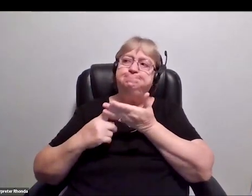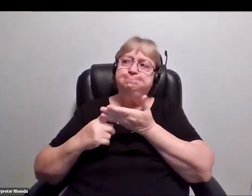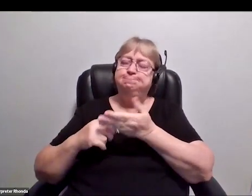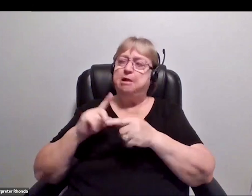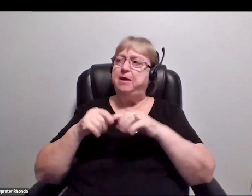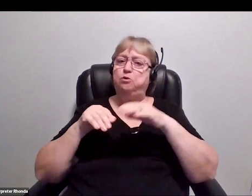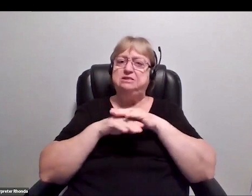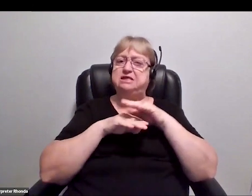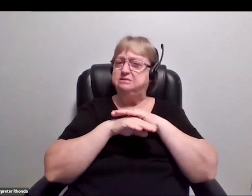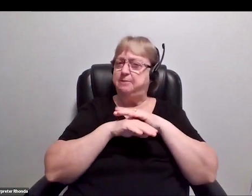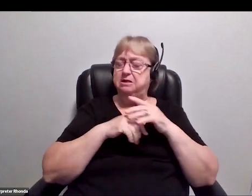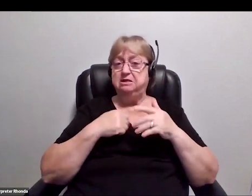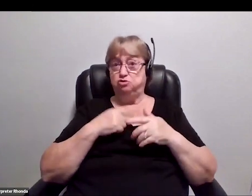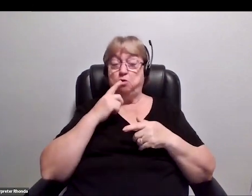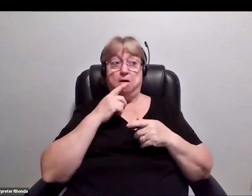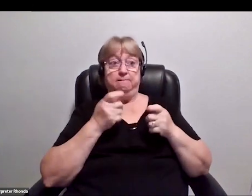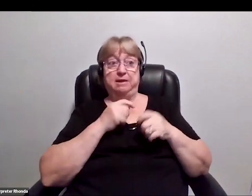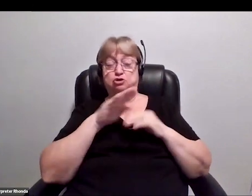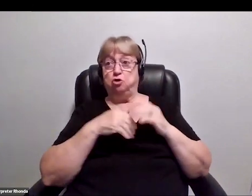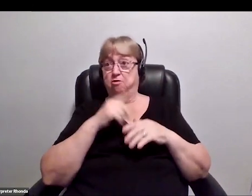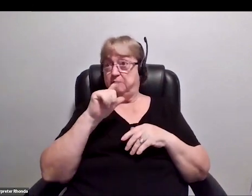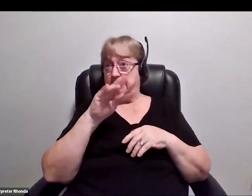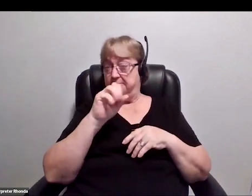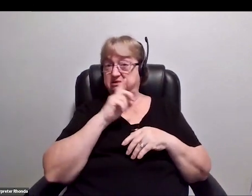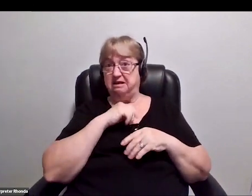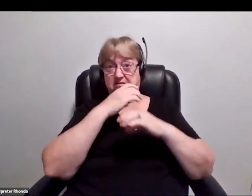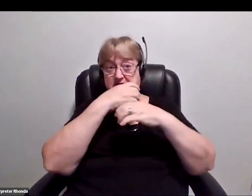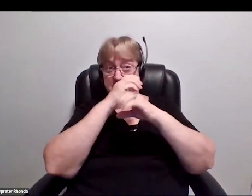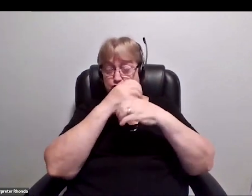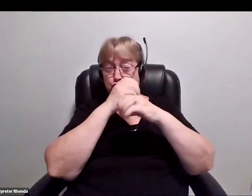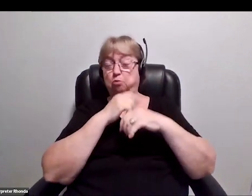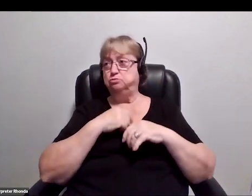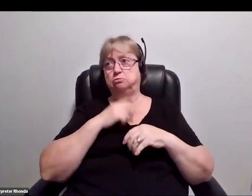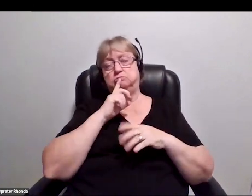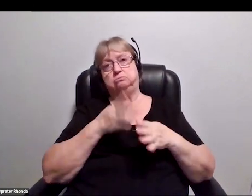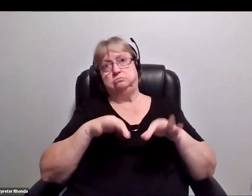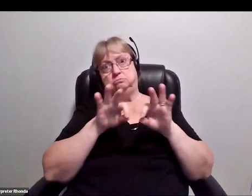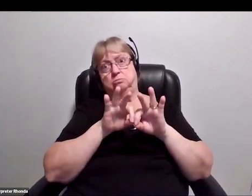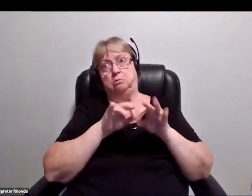because I manage the labs and telescopes that we use for undergraduate teaching. It was important that I was, at the time especially,